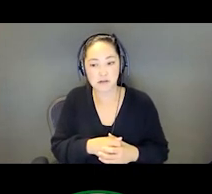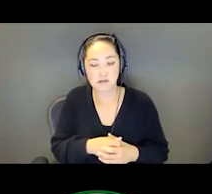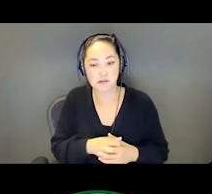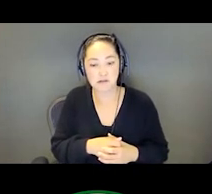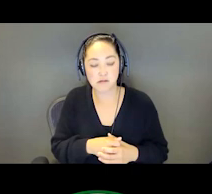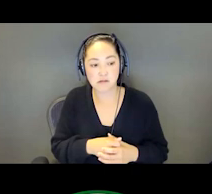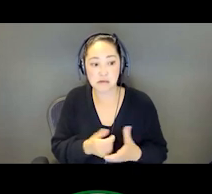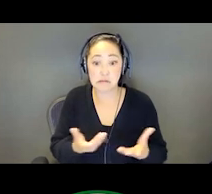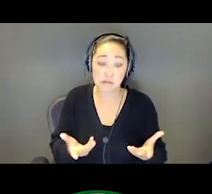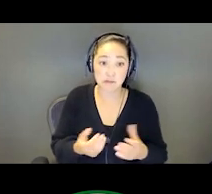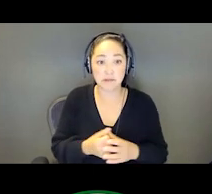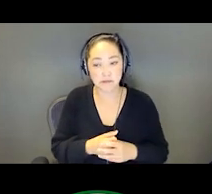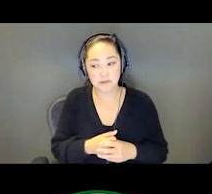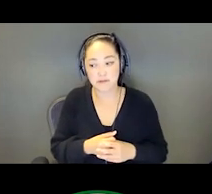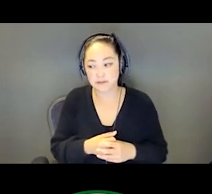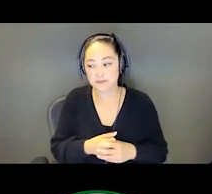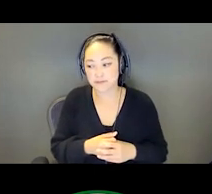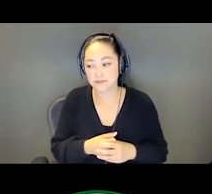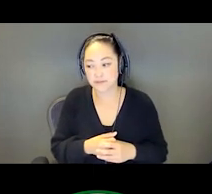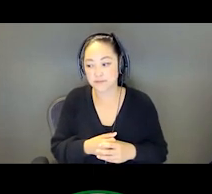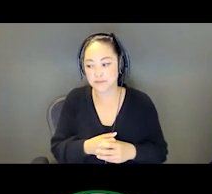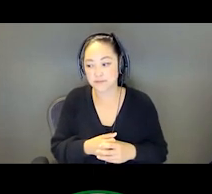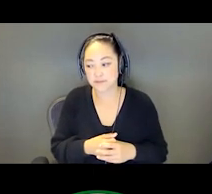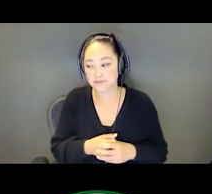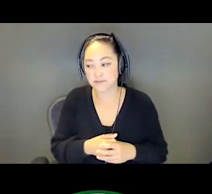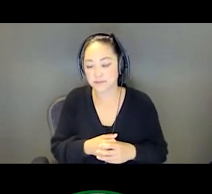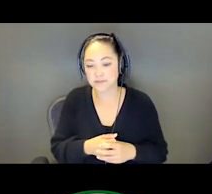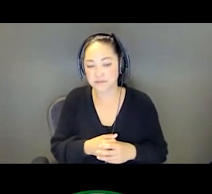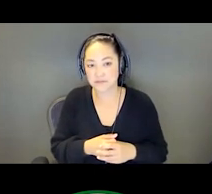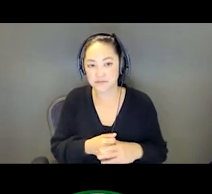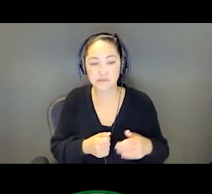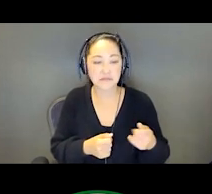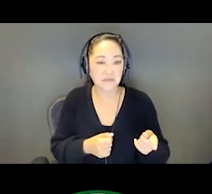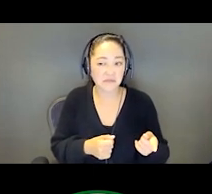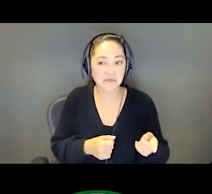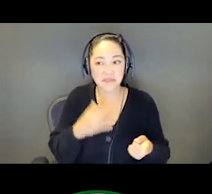And I don't know if they they prevent the use of cartoon certain trails, but I think